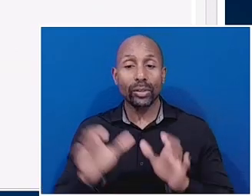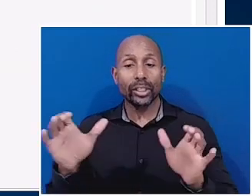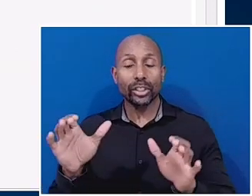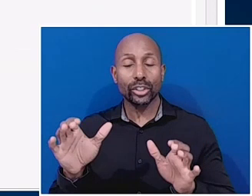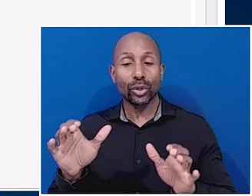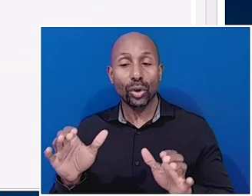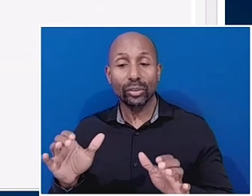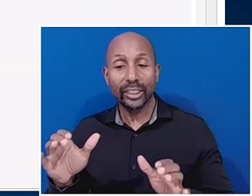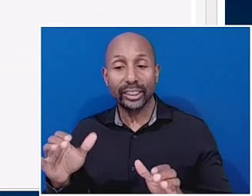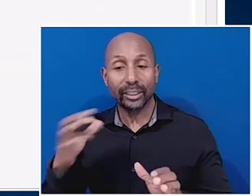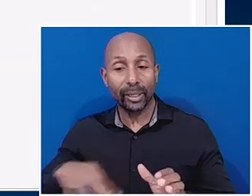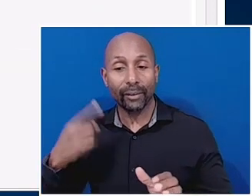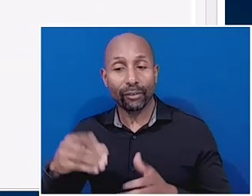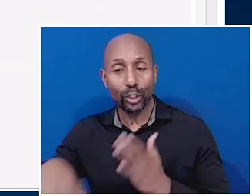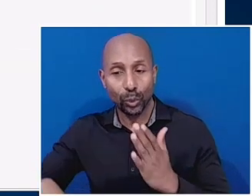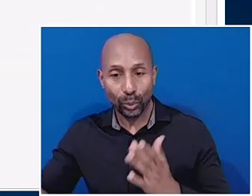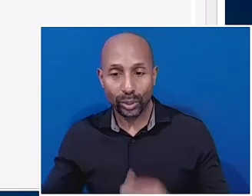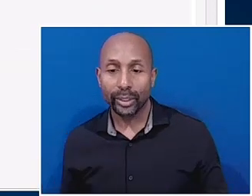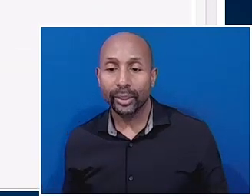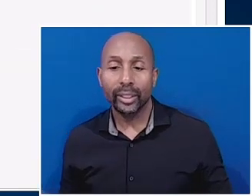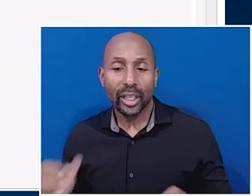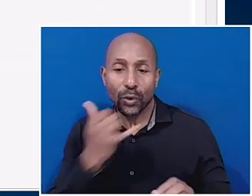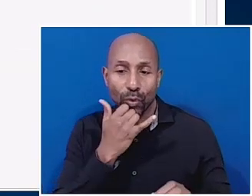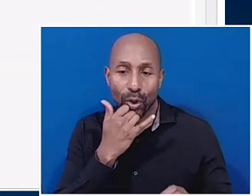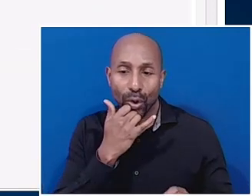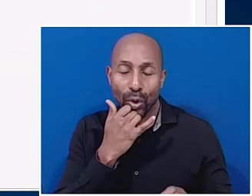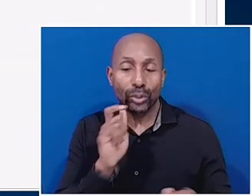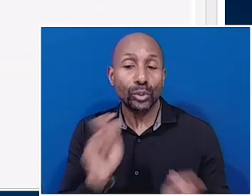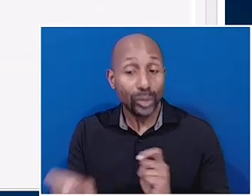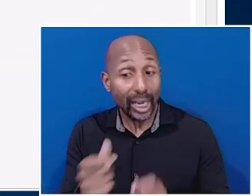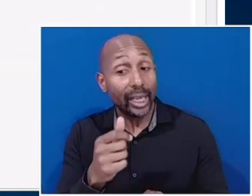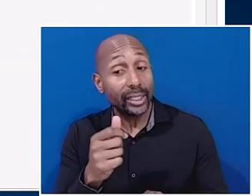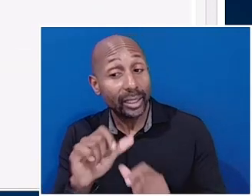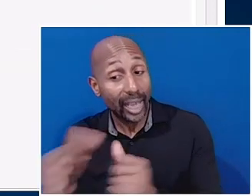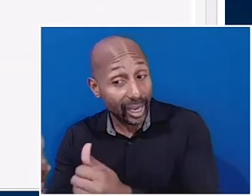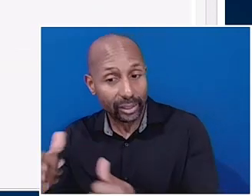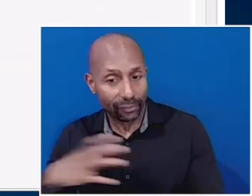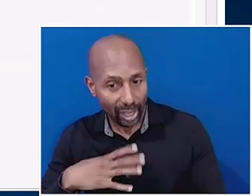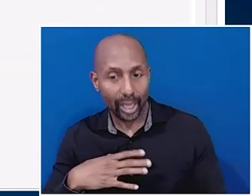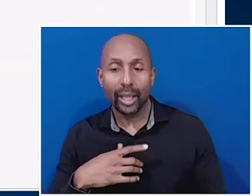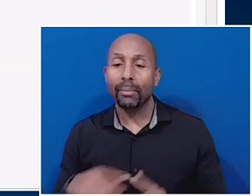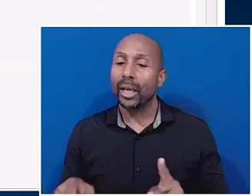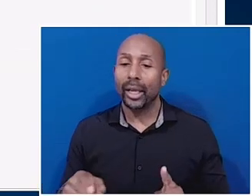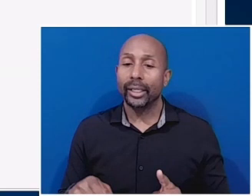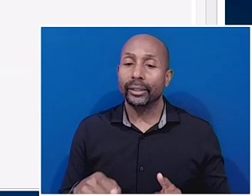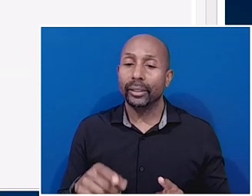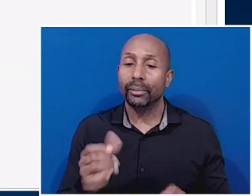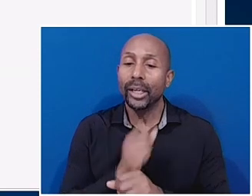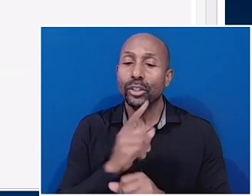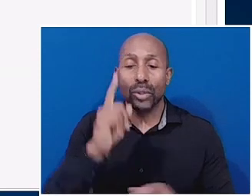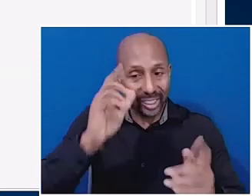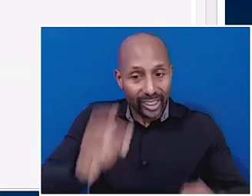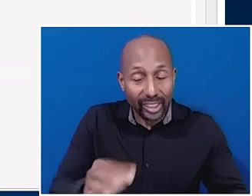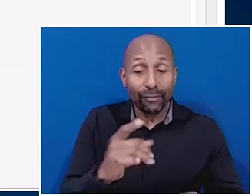reasons of the mission and not slowly- solely to evade accountability or to find an agency with an easier-to-meet